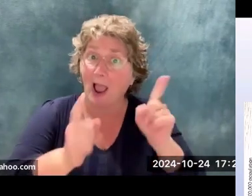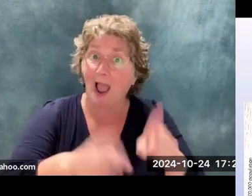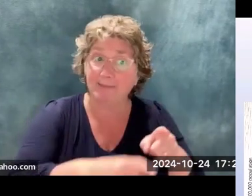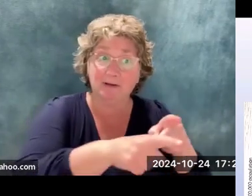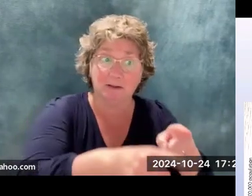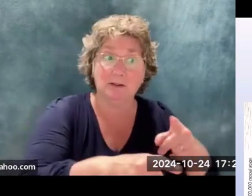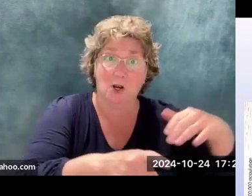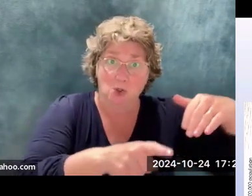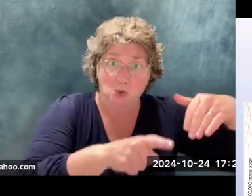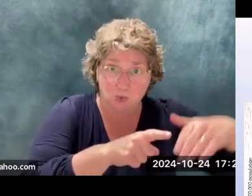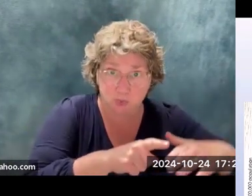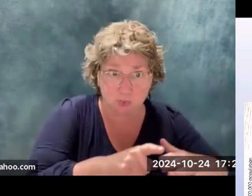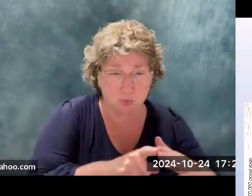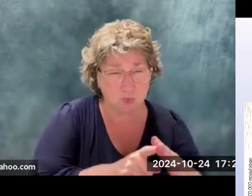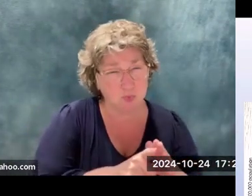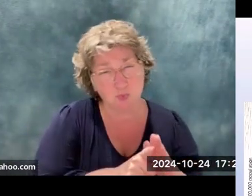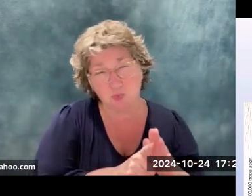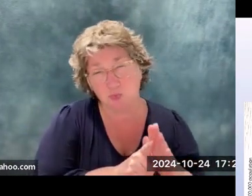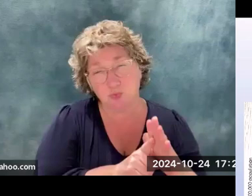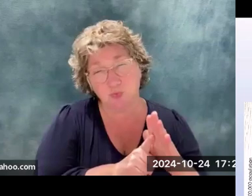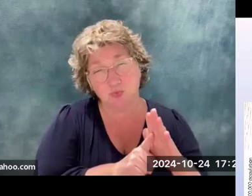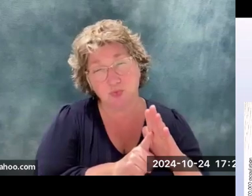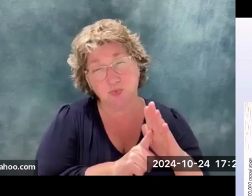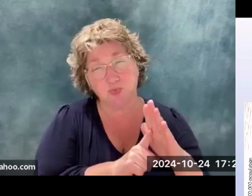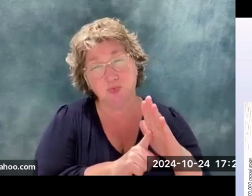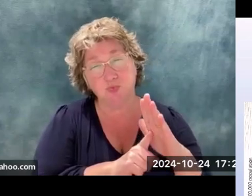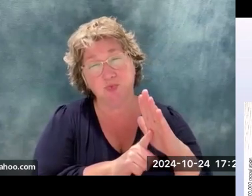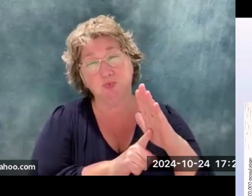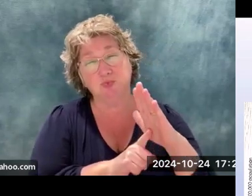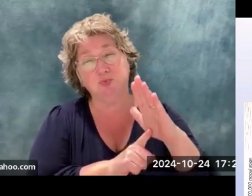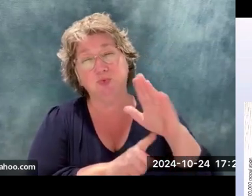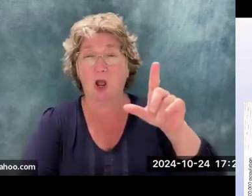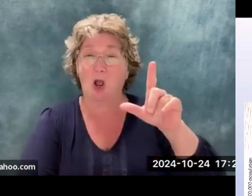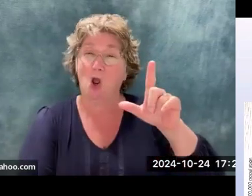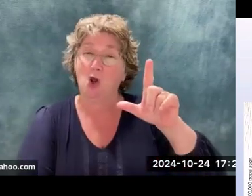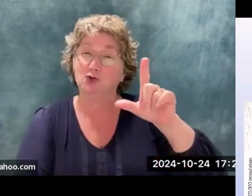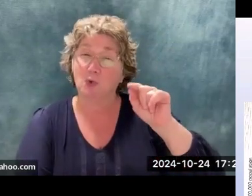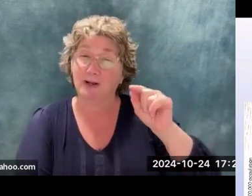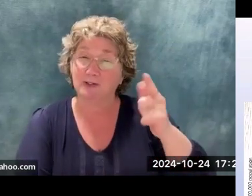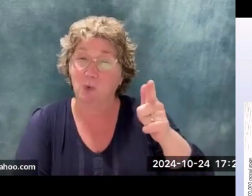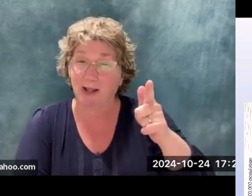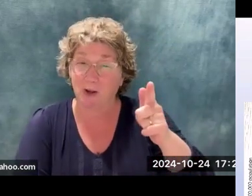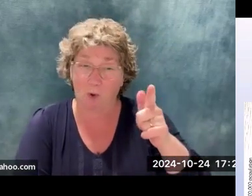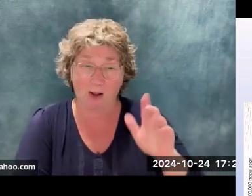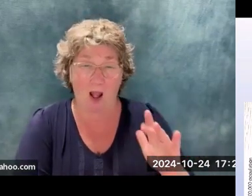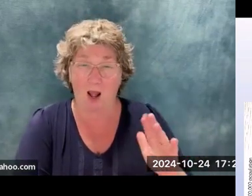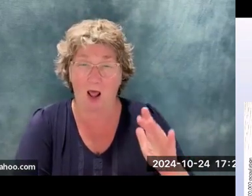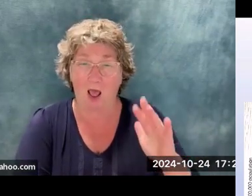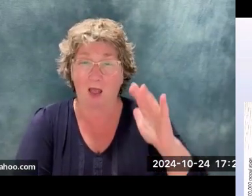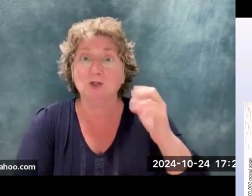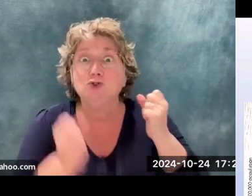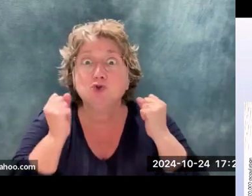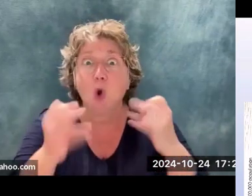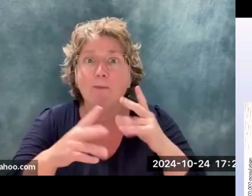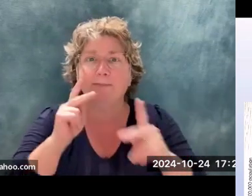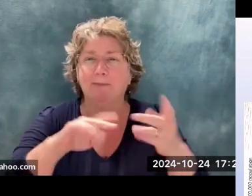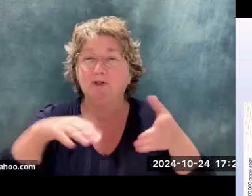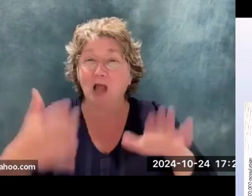a surge of COVID-19 in the late summer of 2021, these were the mortality rates of the unvaccinated